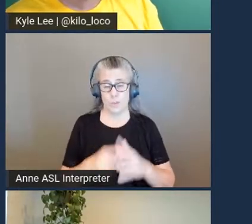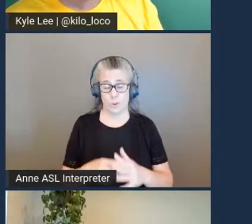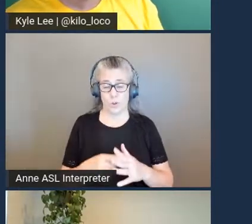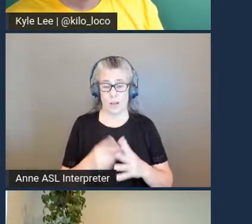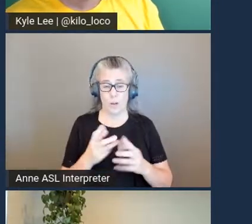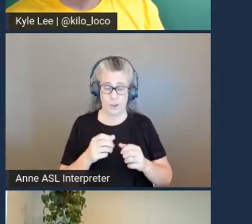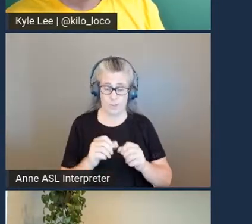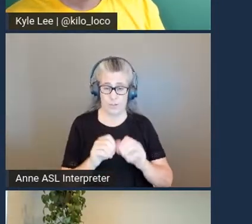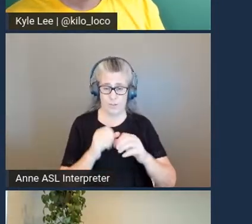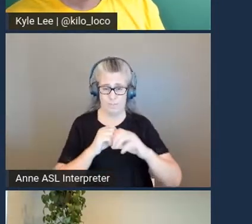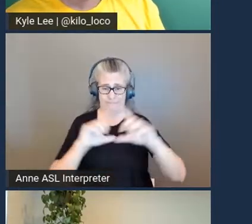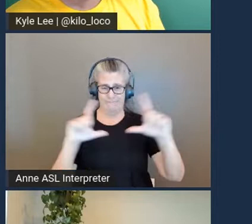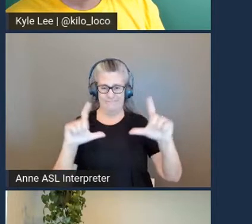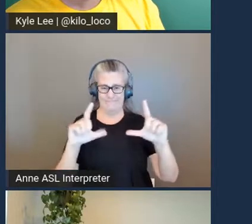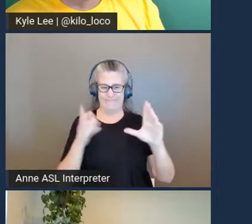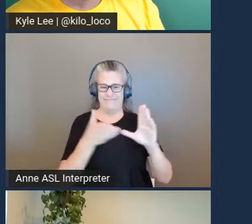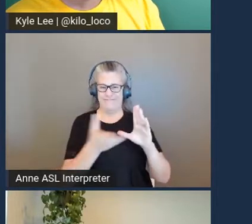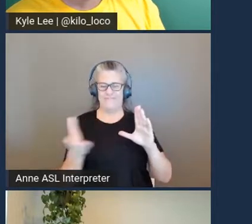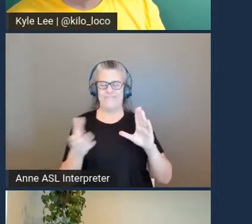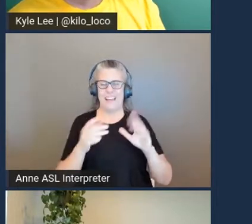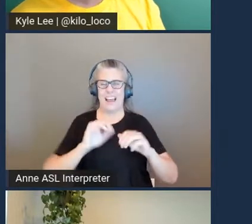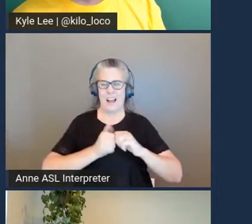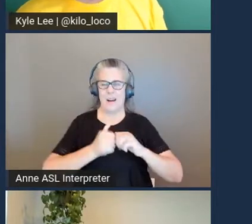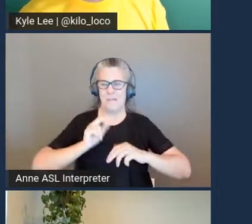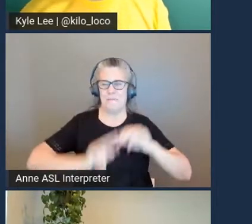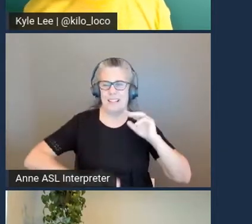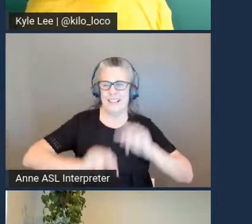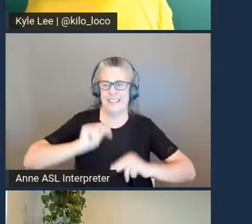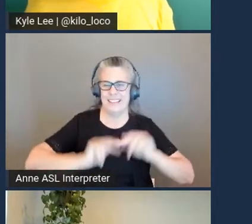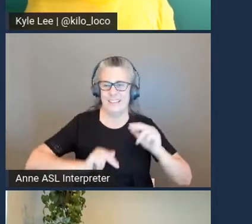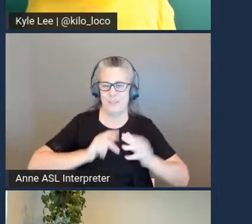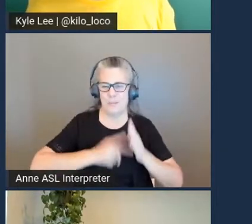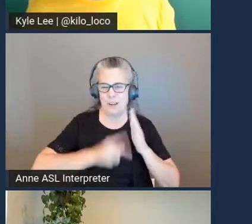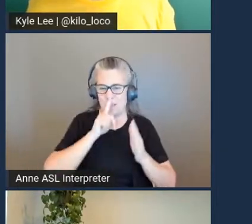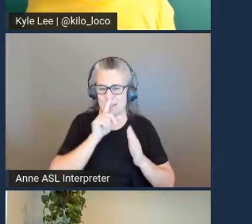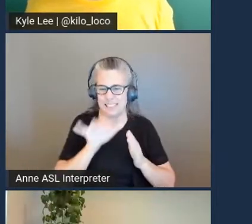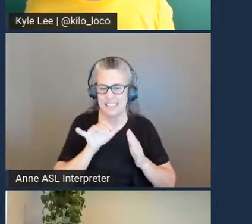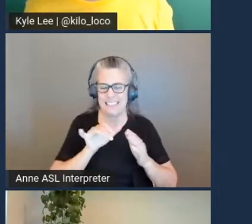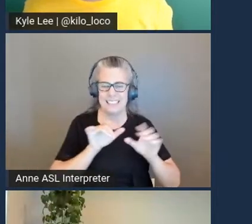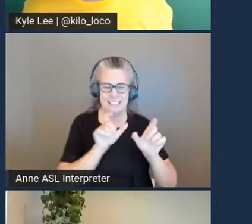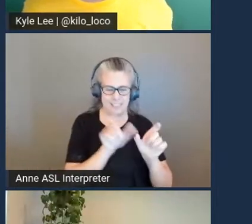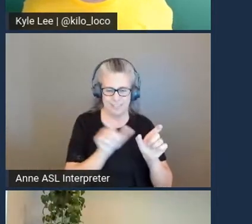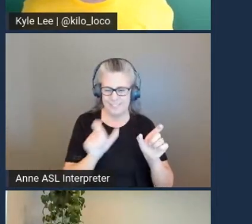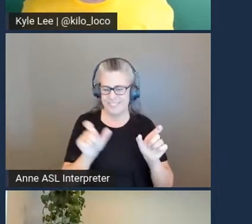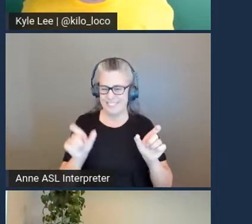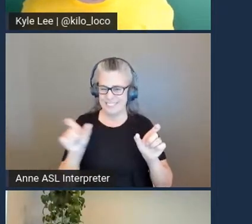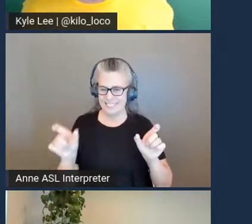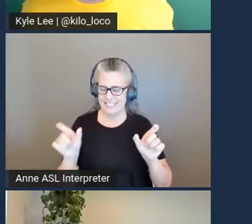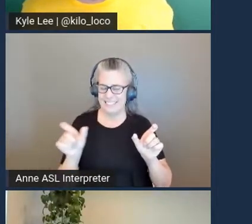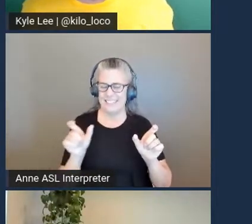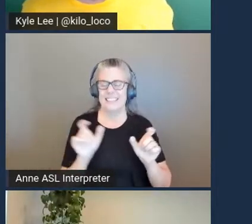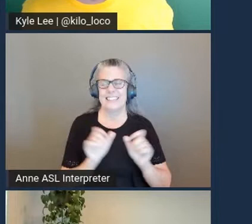and like the customer experience that you would have here, you'd have to go through to use a synchronous inference, right?